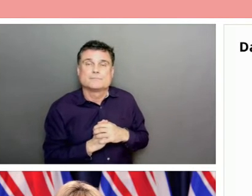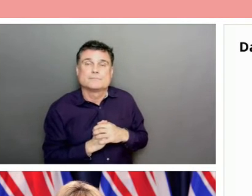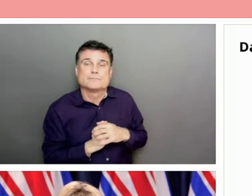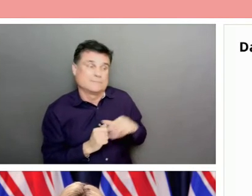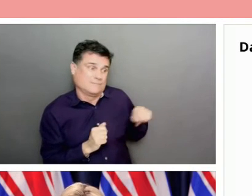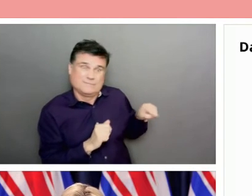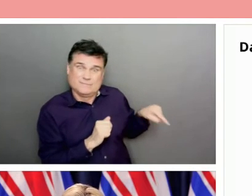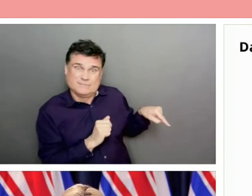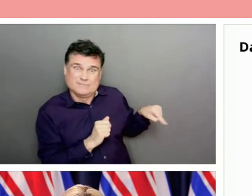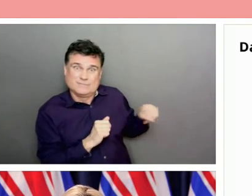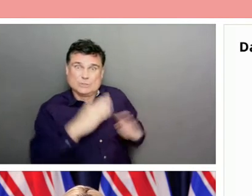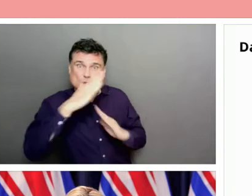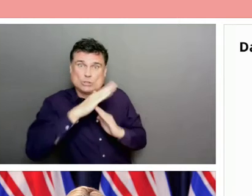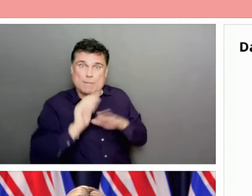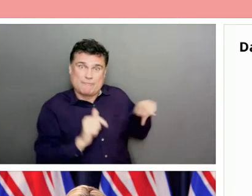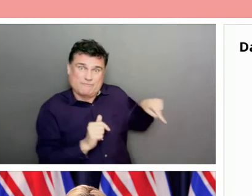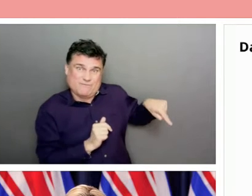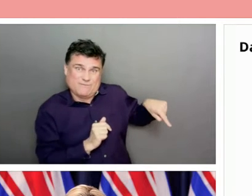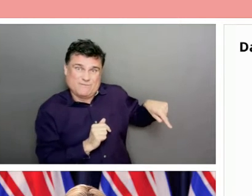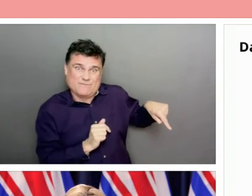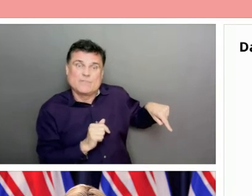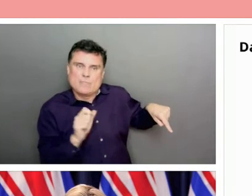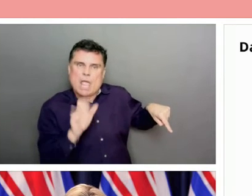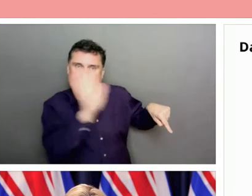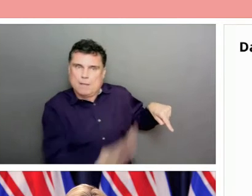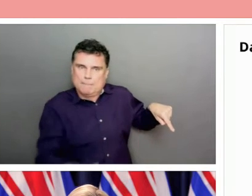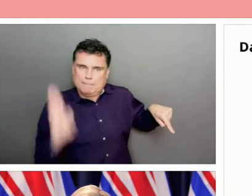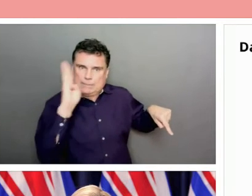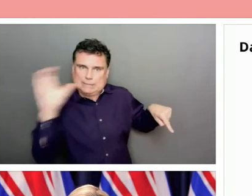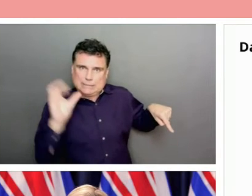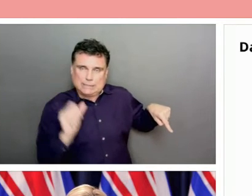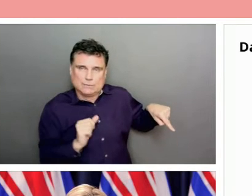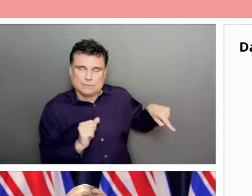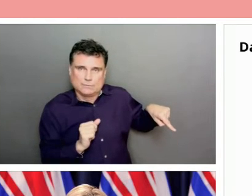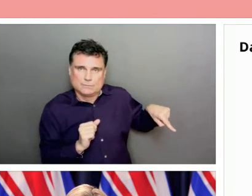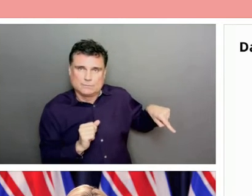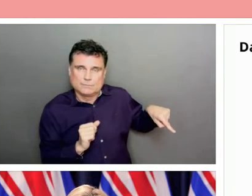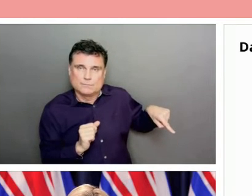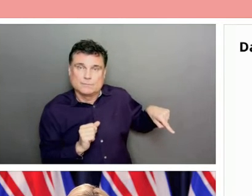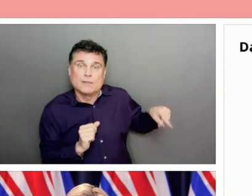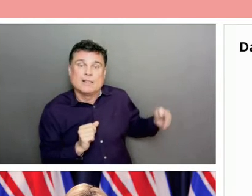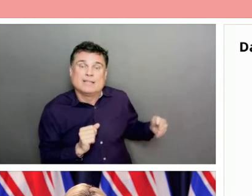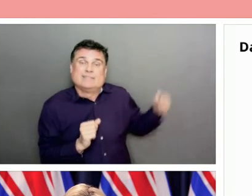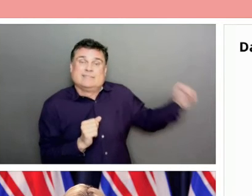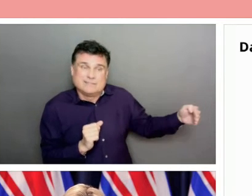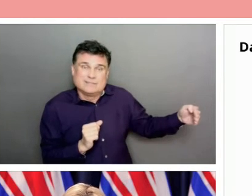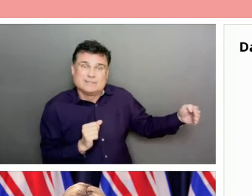The figure up on the top left is for all